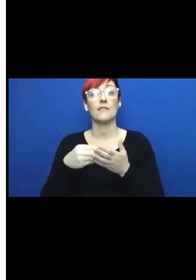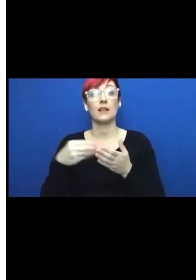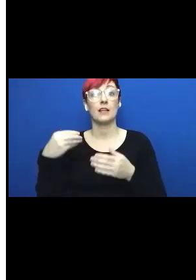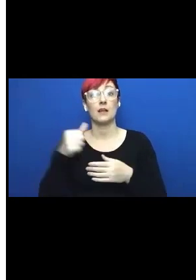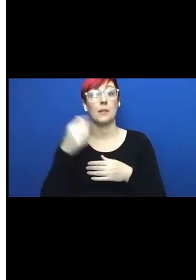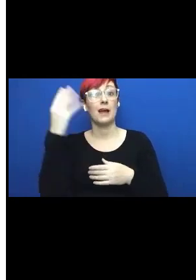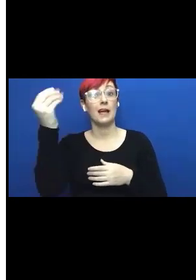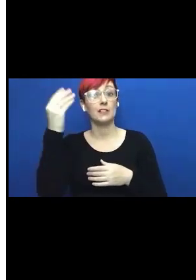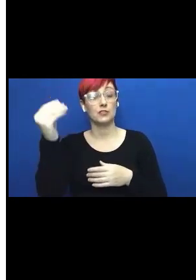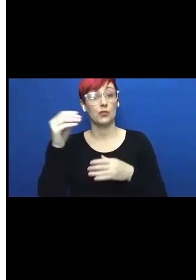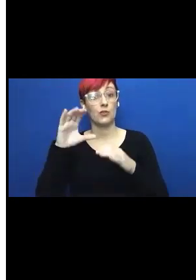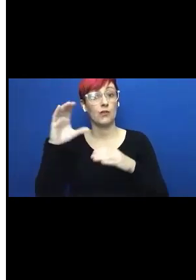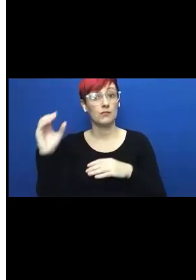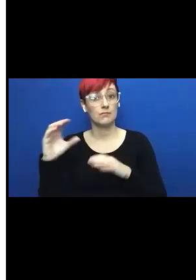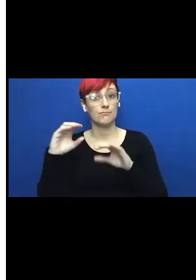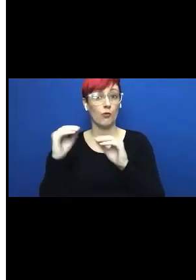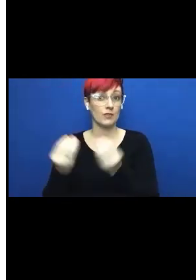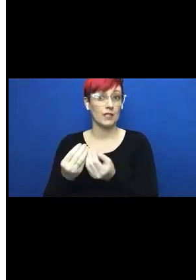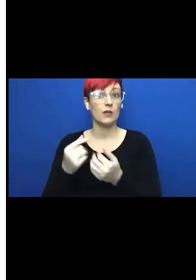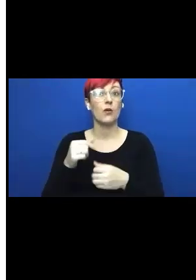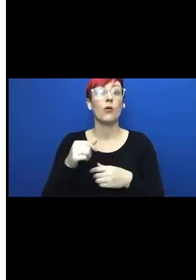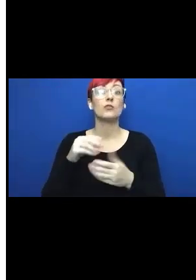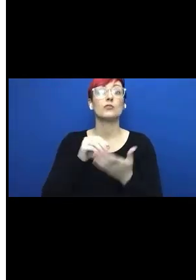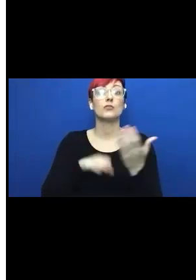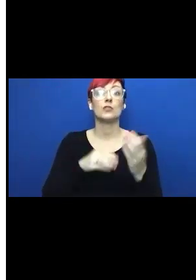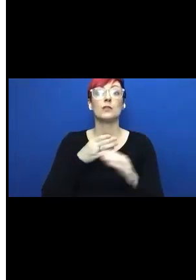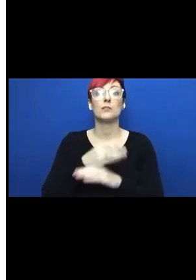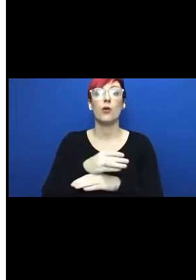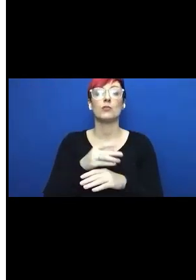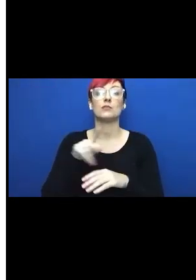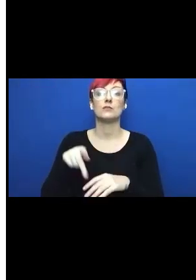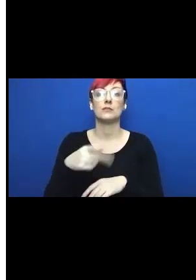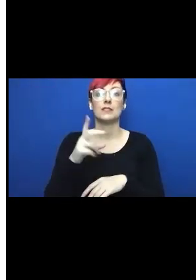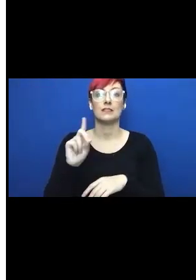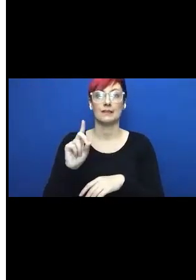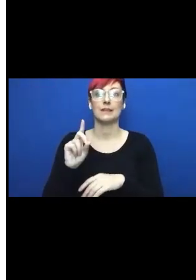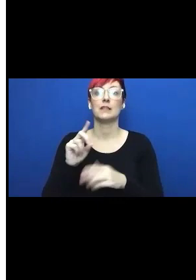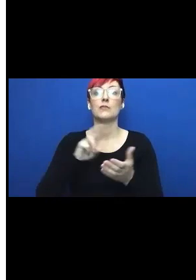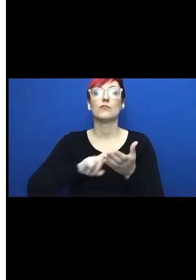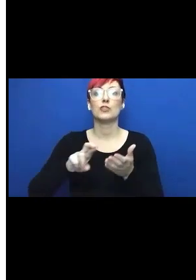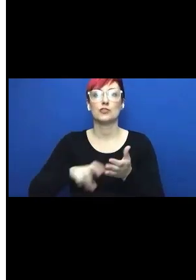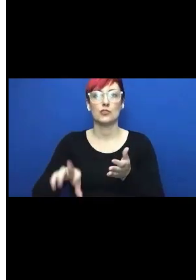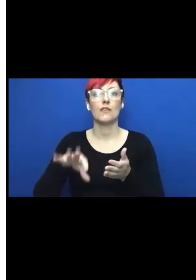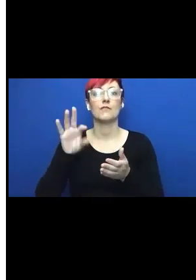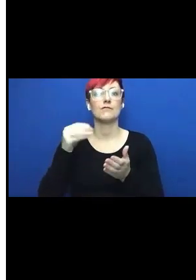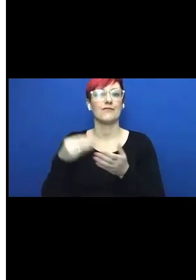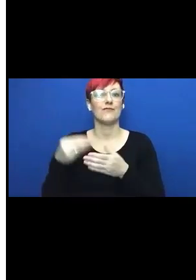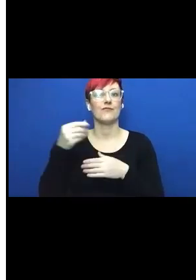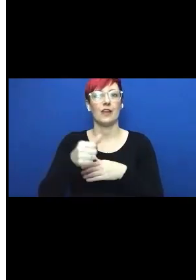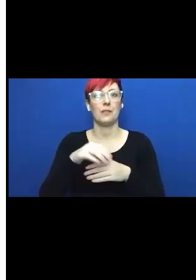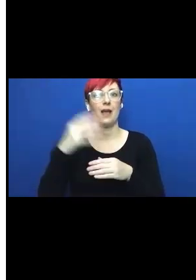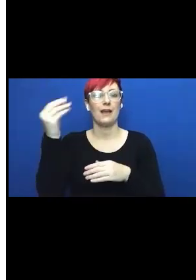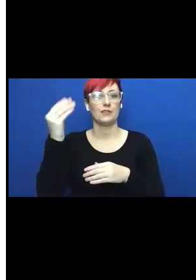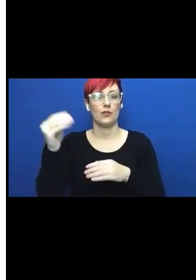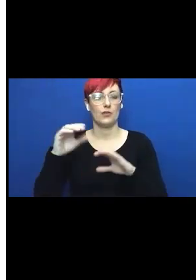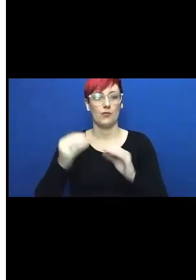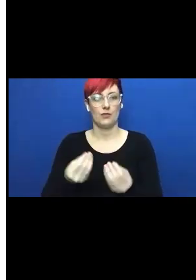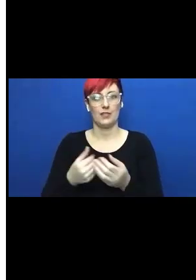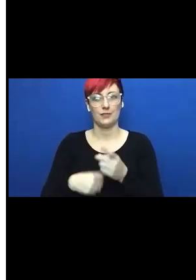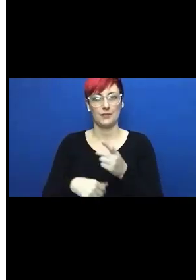or students and postdoctorate researchers by an external entity. So we'll go back up here for other support.